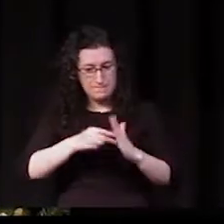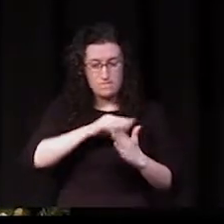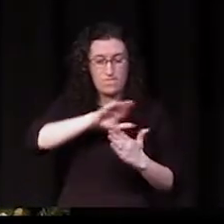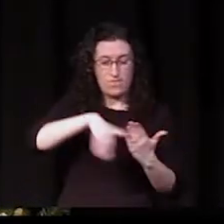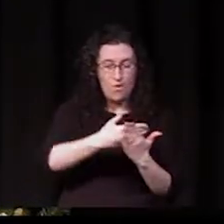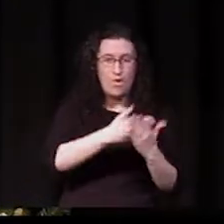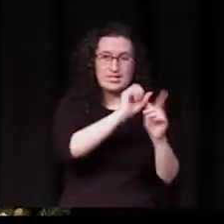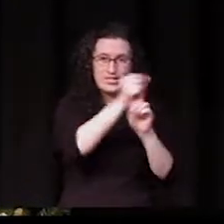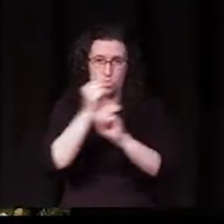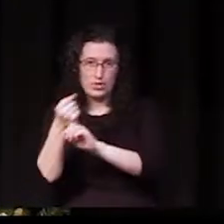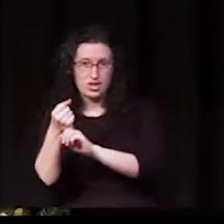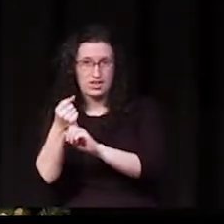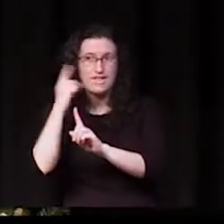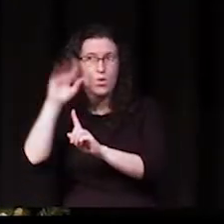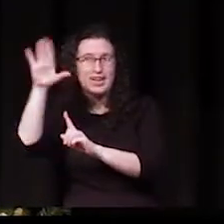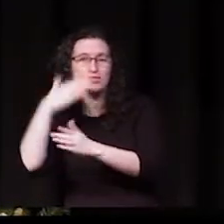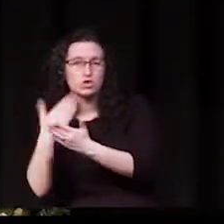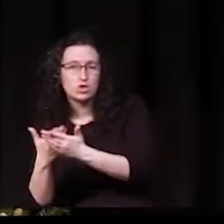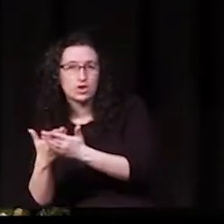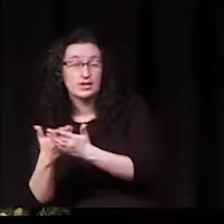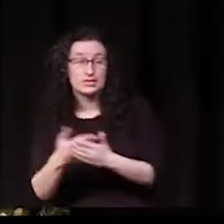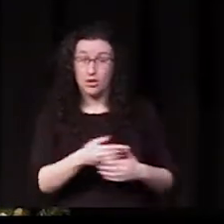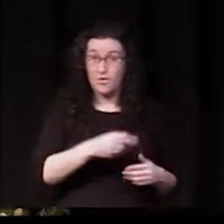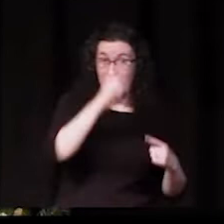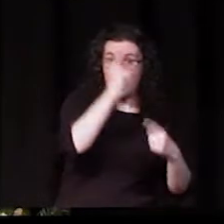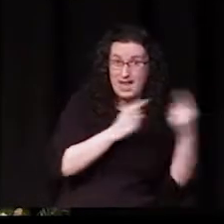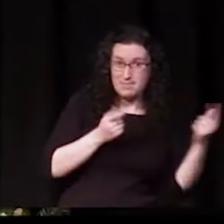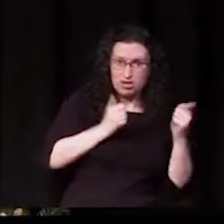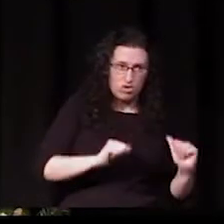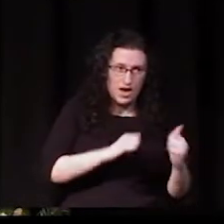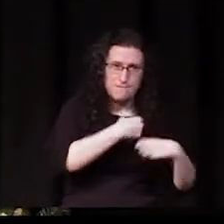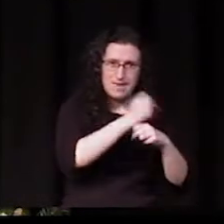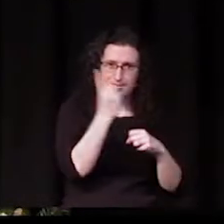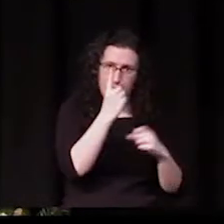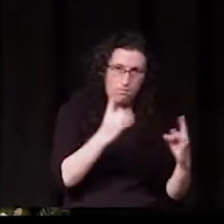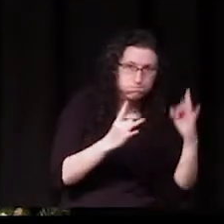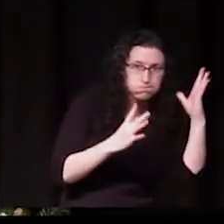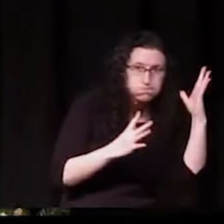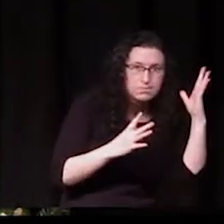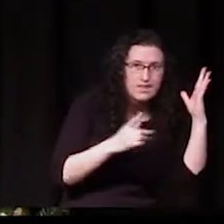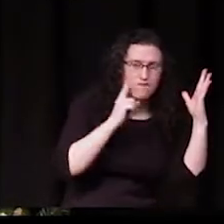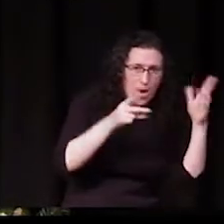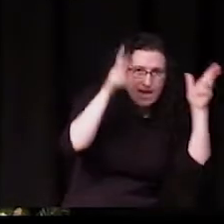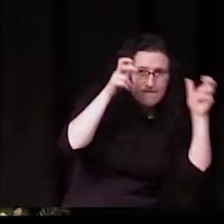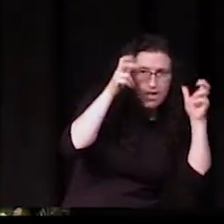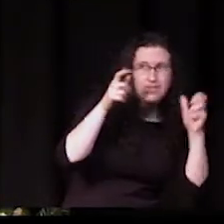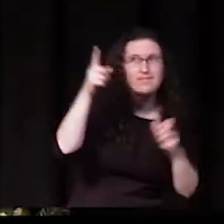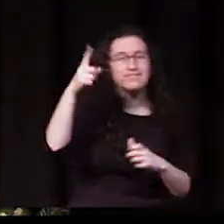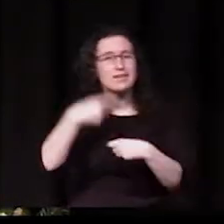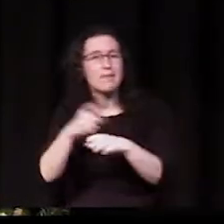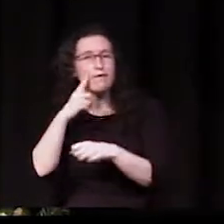That means even things that the enemy intends for evil, God is working for good. This is our "with us God."